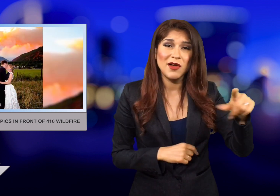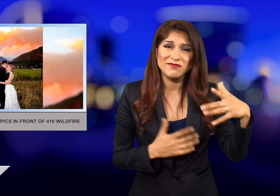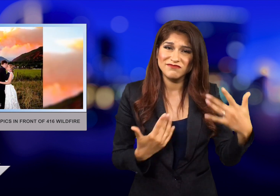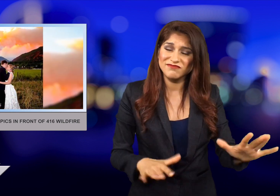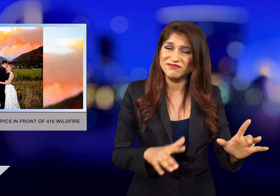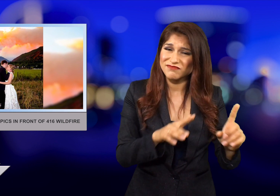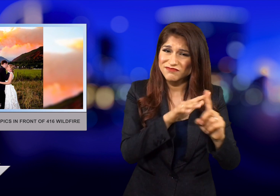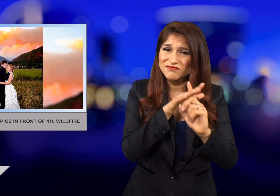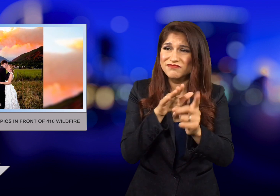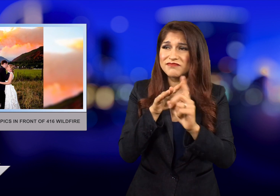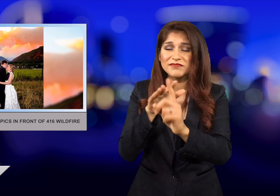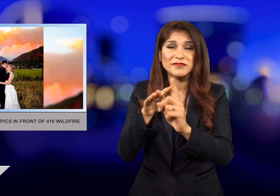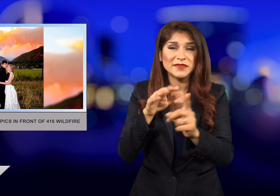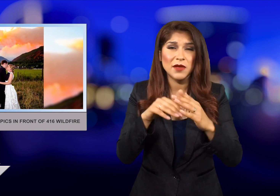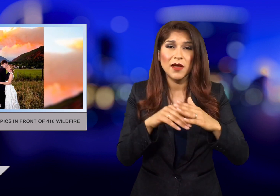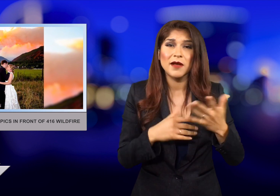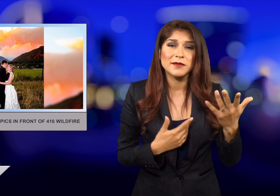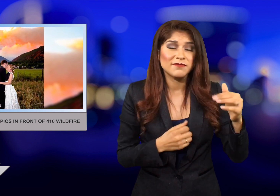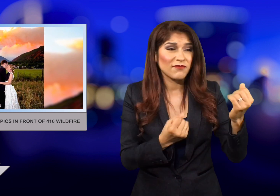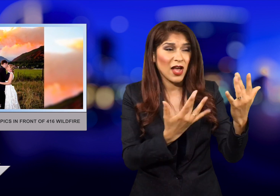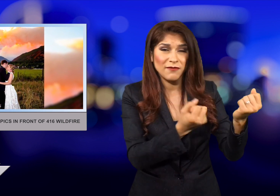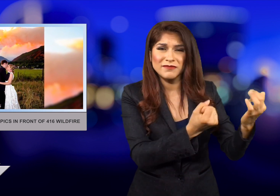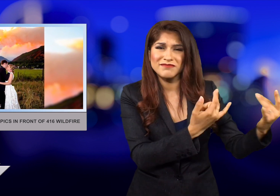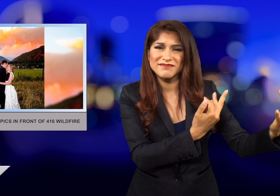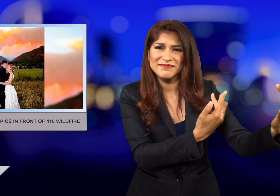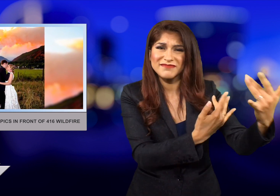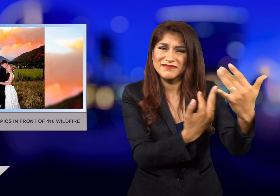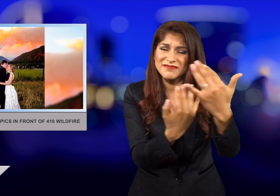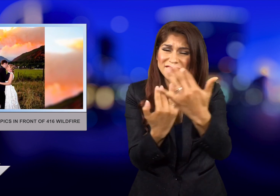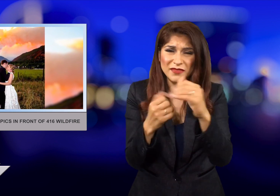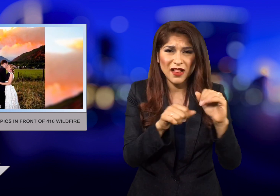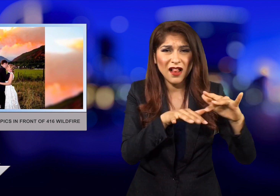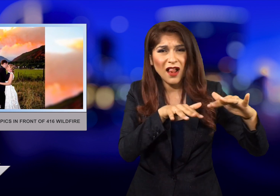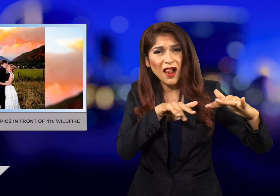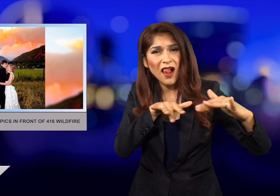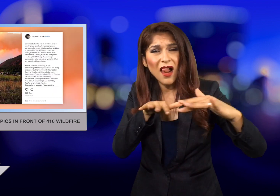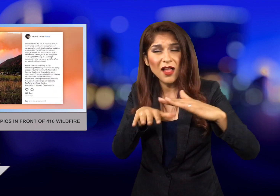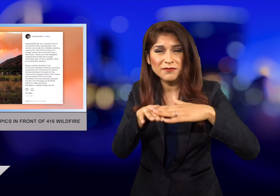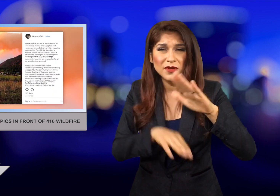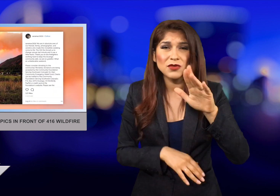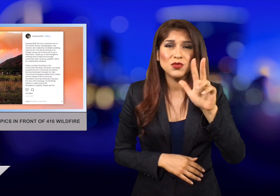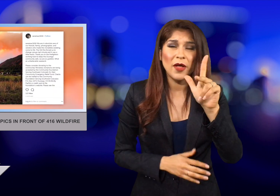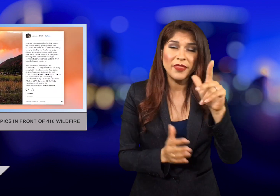There are no reports of any injuries or structures lost however the fire has destroyed more than